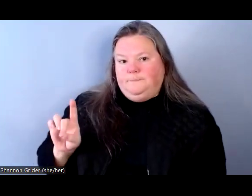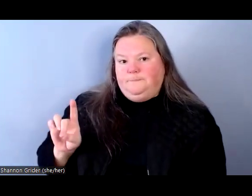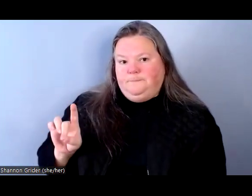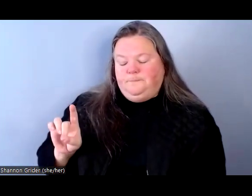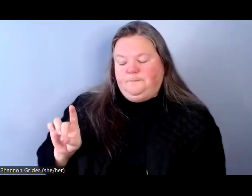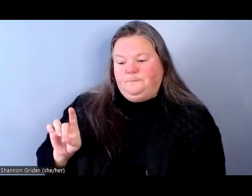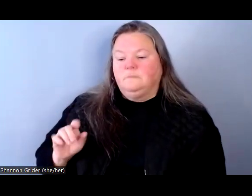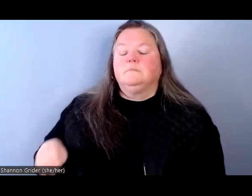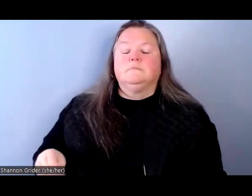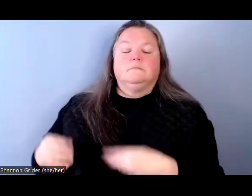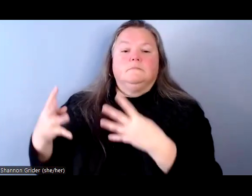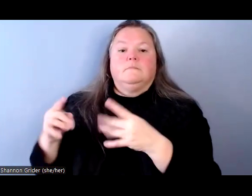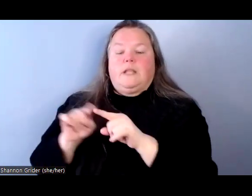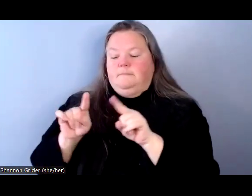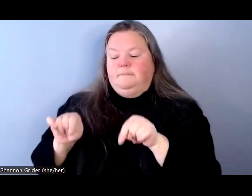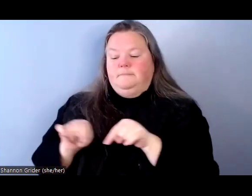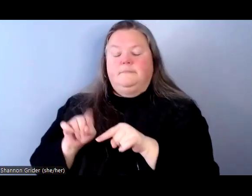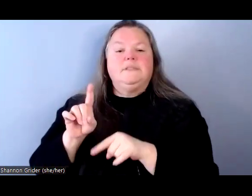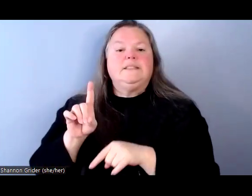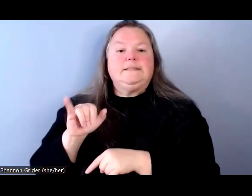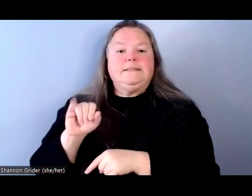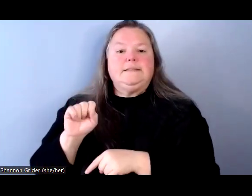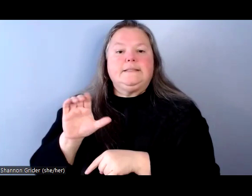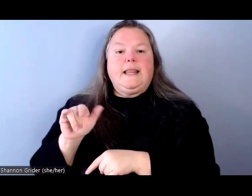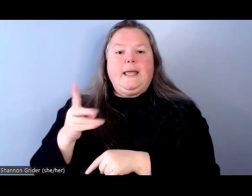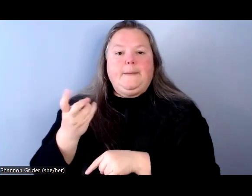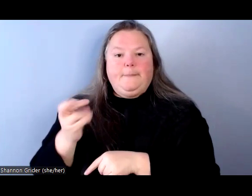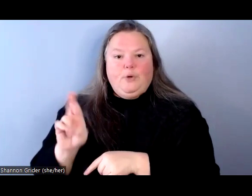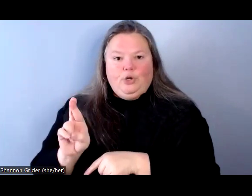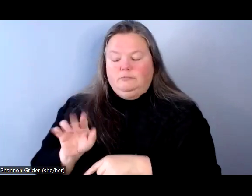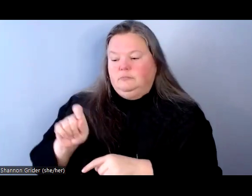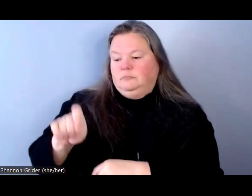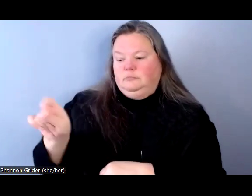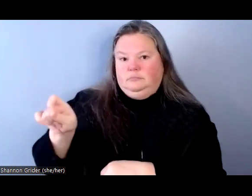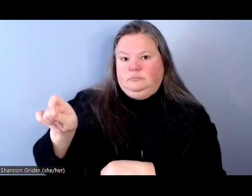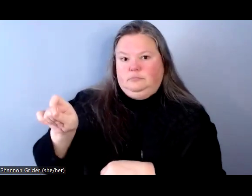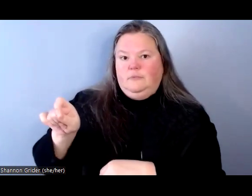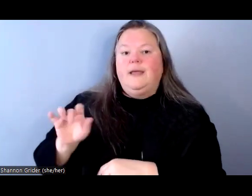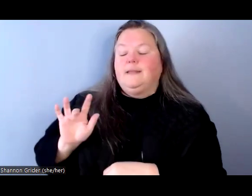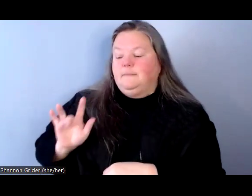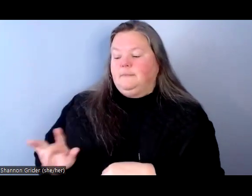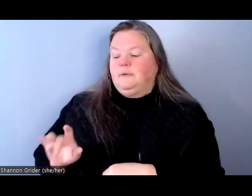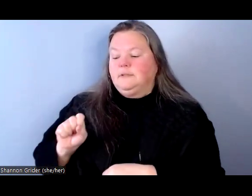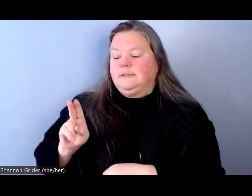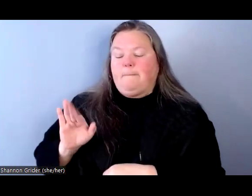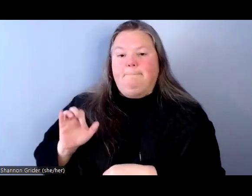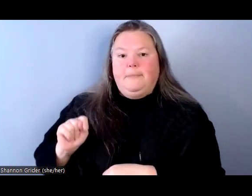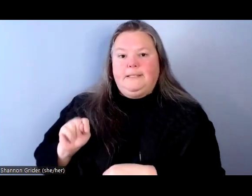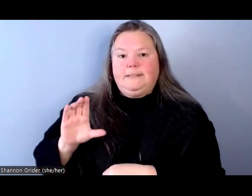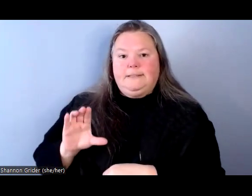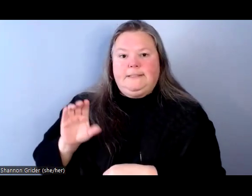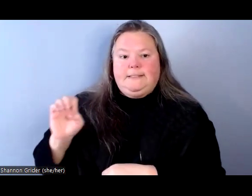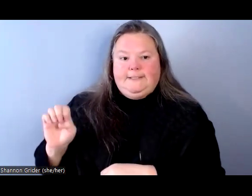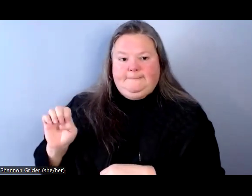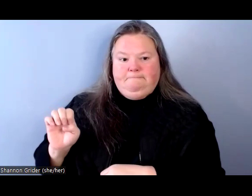then check the disclaimer box and hit "Submit CE".